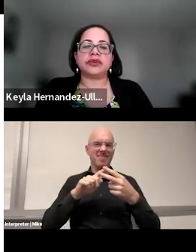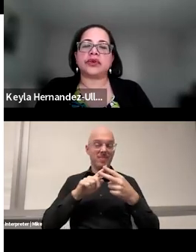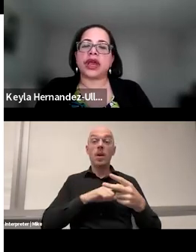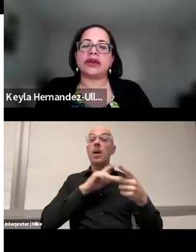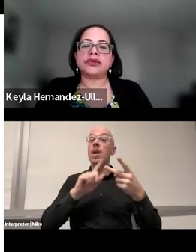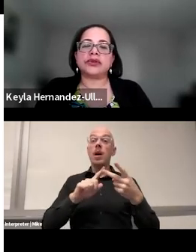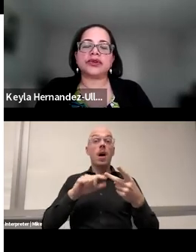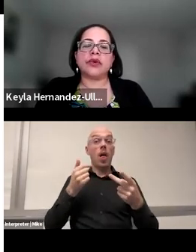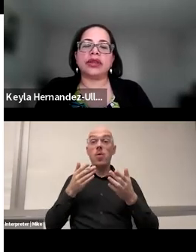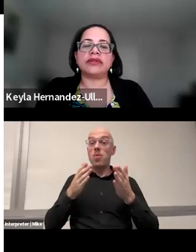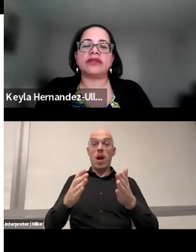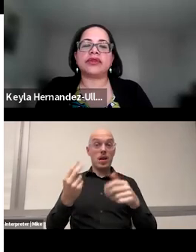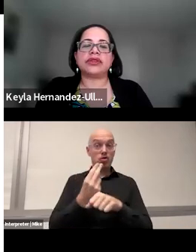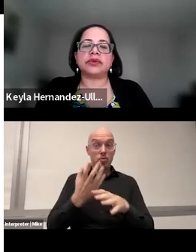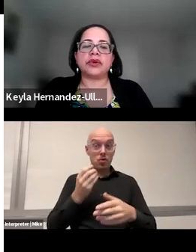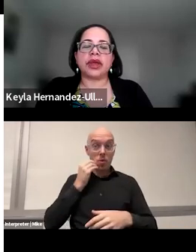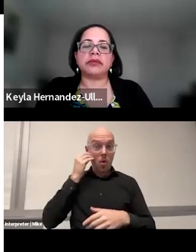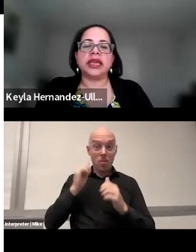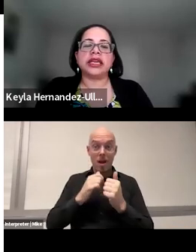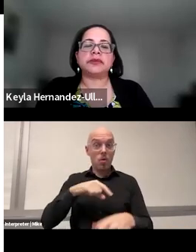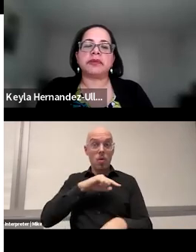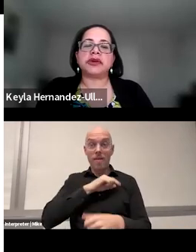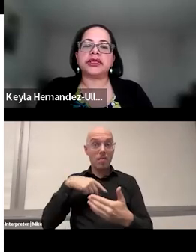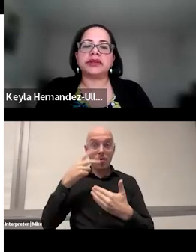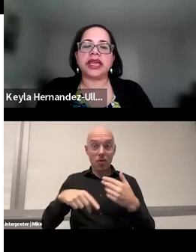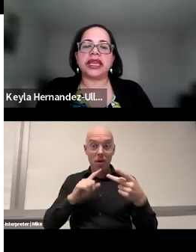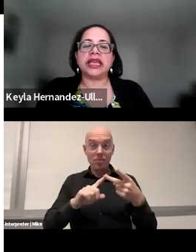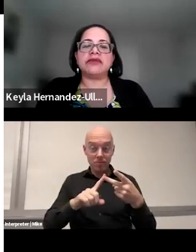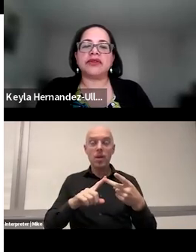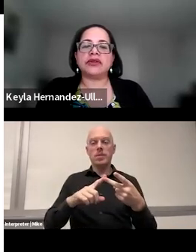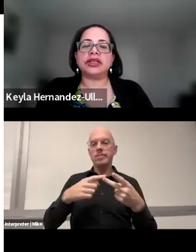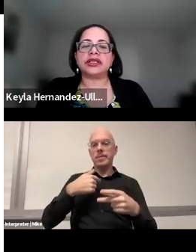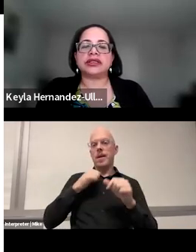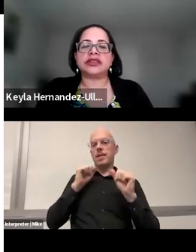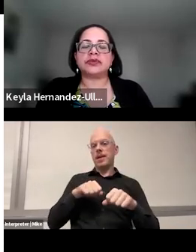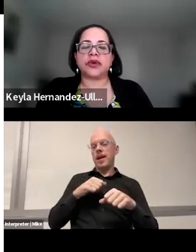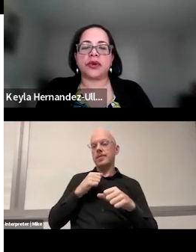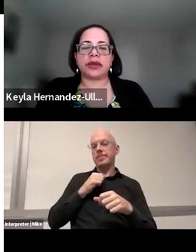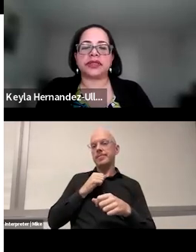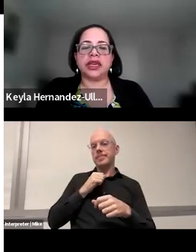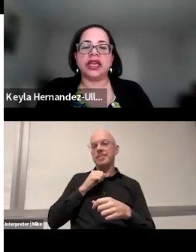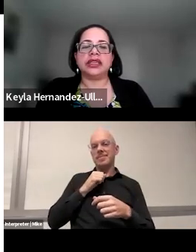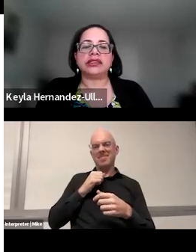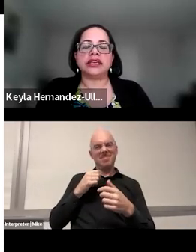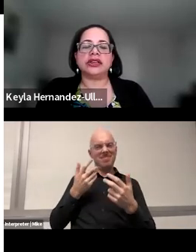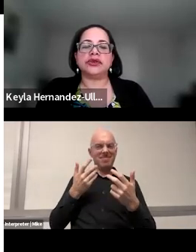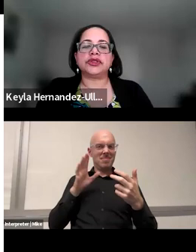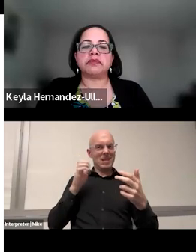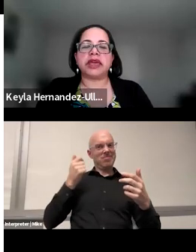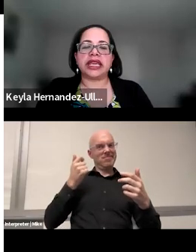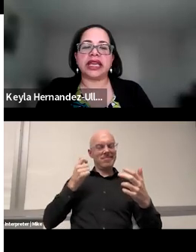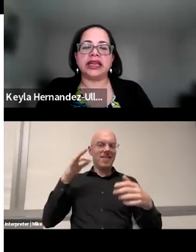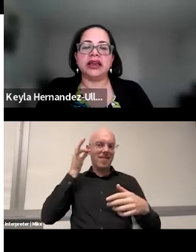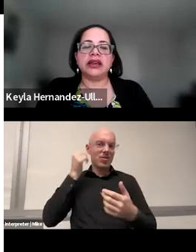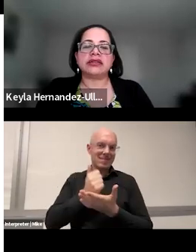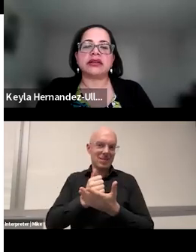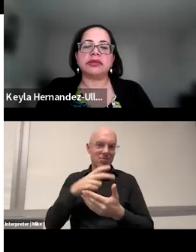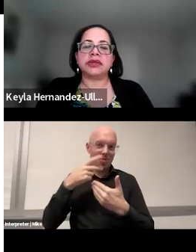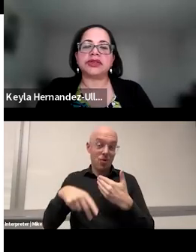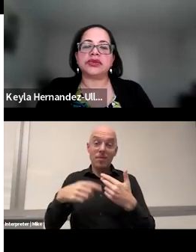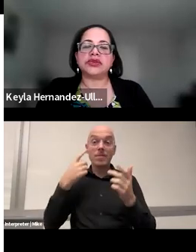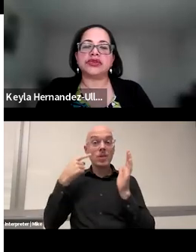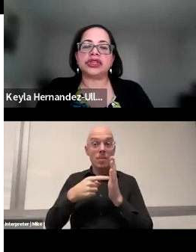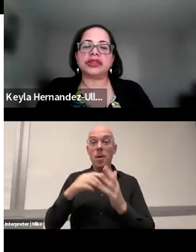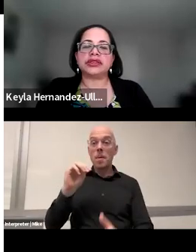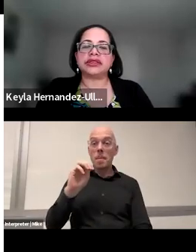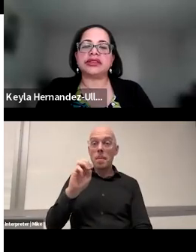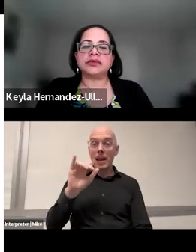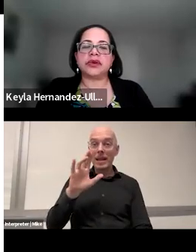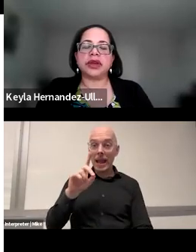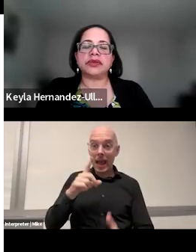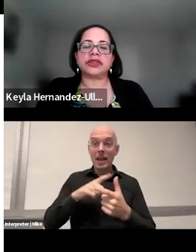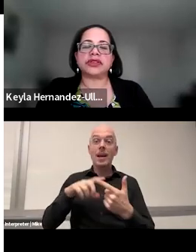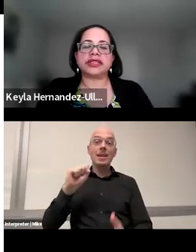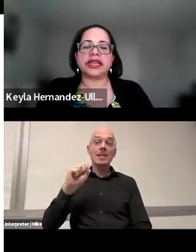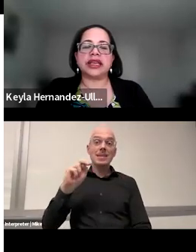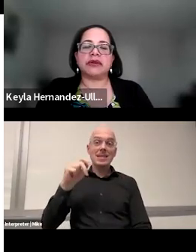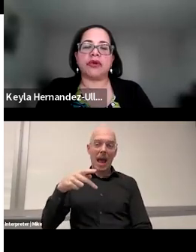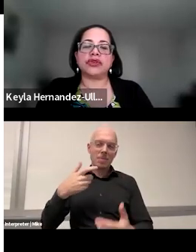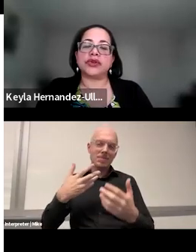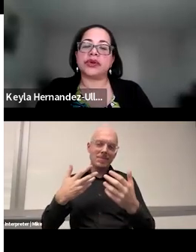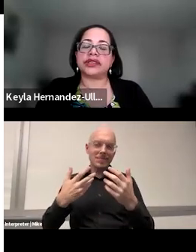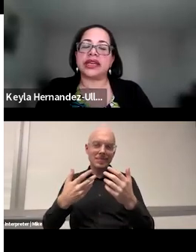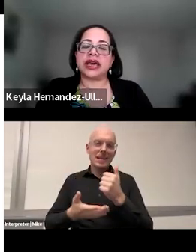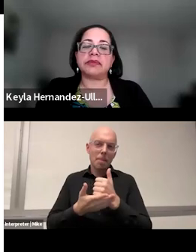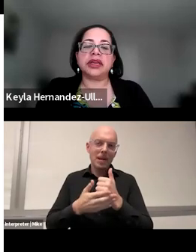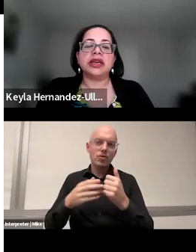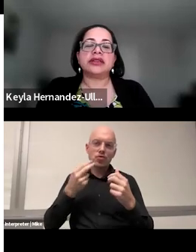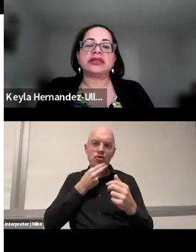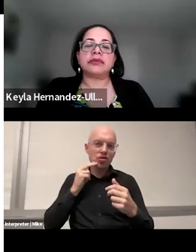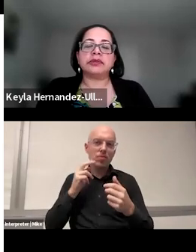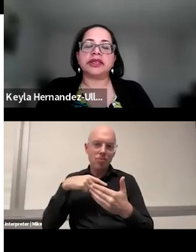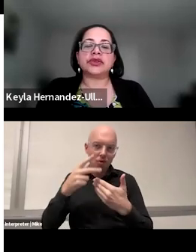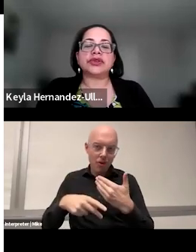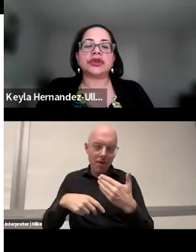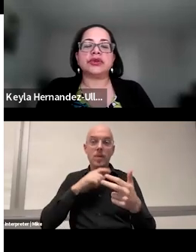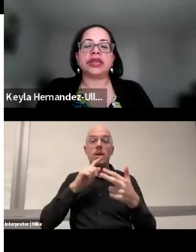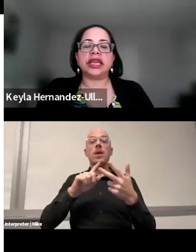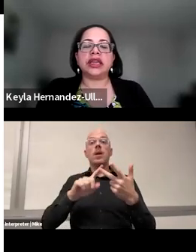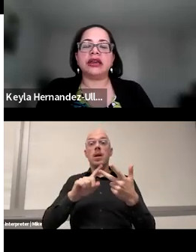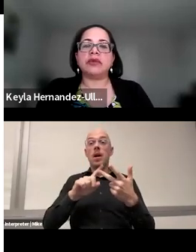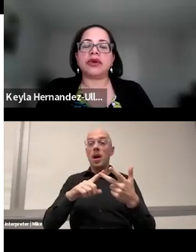Keyla Hernandez-Ulloa: The second way that a lot of consumers or households qualify for this program is by participating in Federal assistance programs. This includes Medicaid supplemental nutrition assistance programs, such as also known as Snap